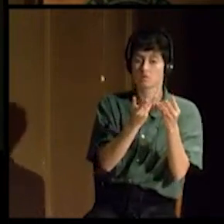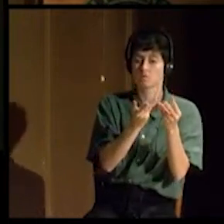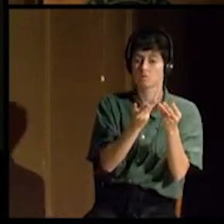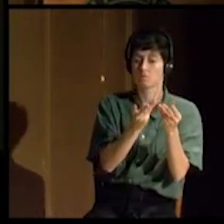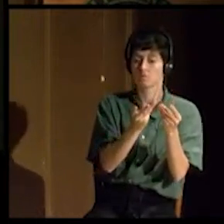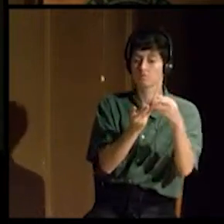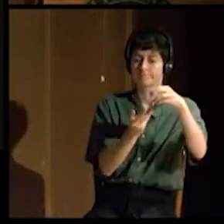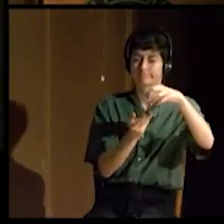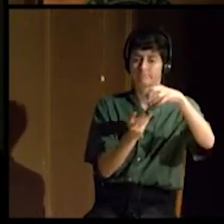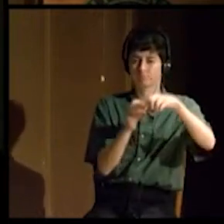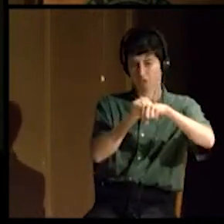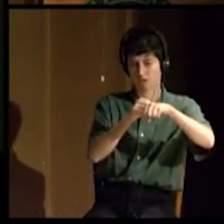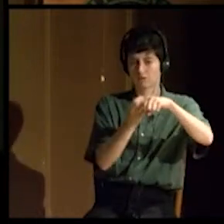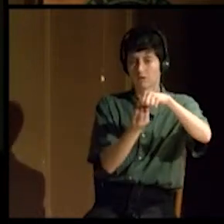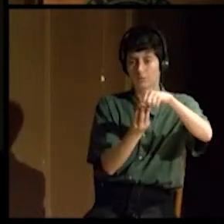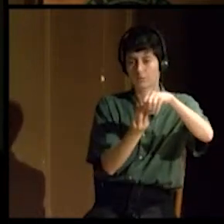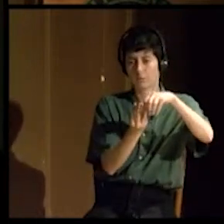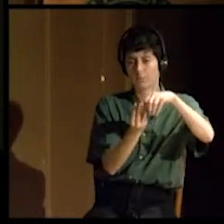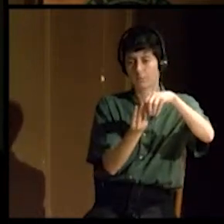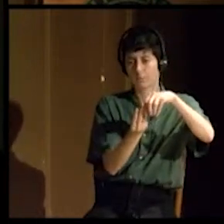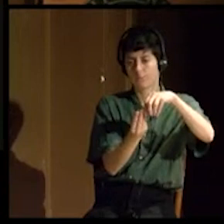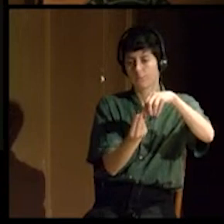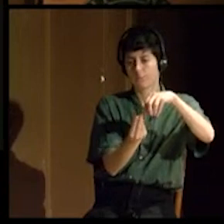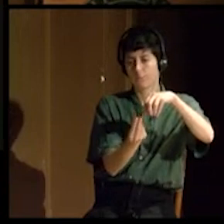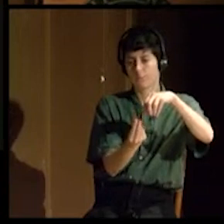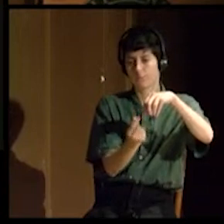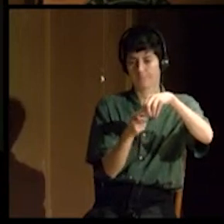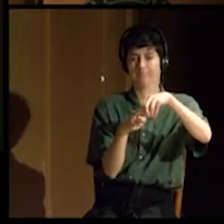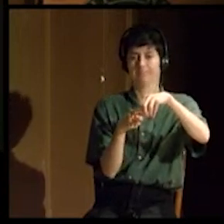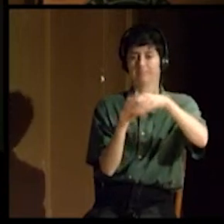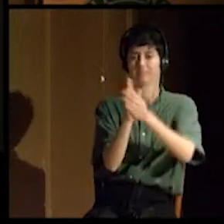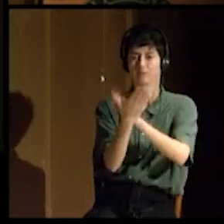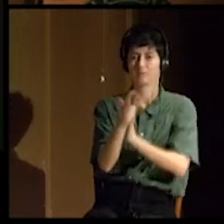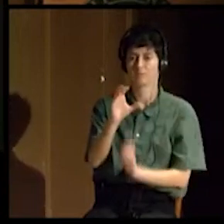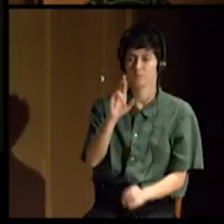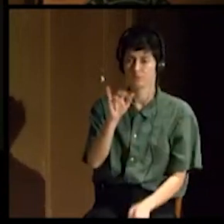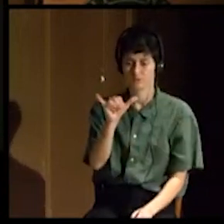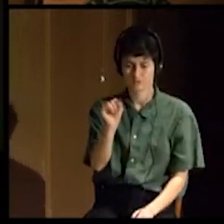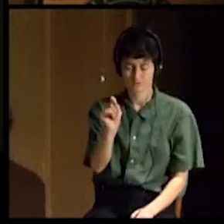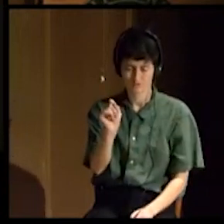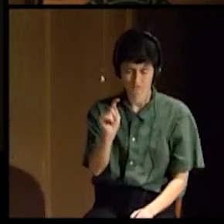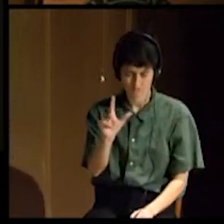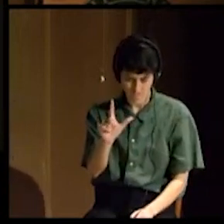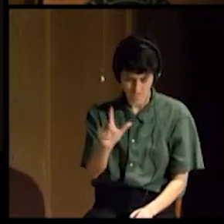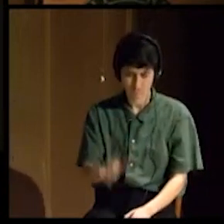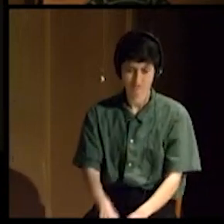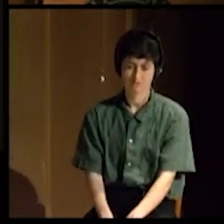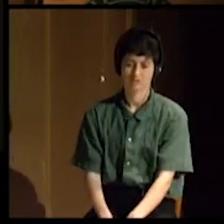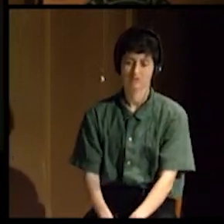how we can use these two observations to figure out how these obsidians erupted.